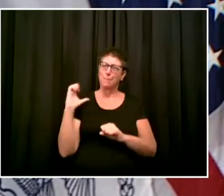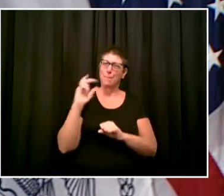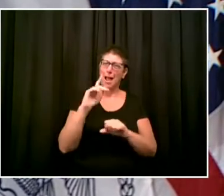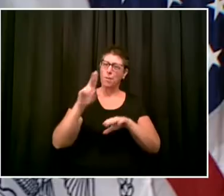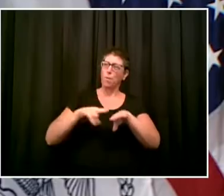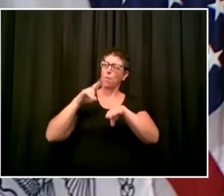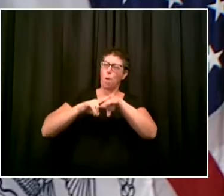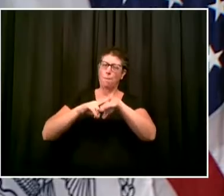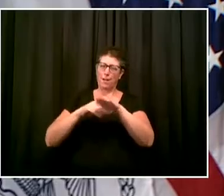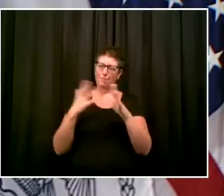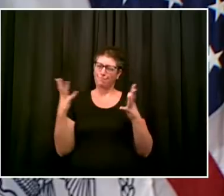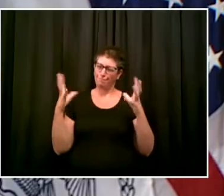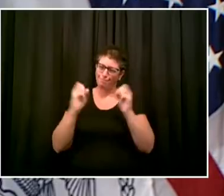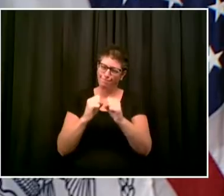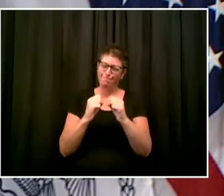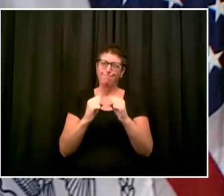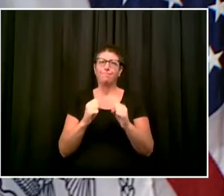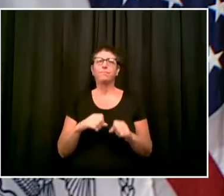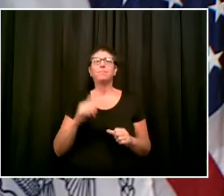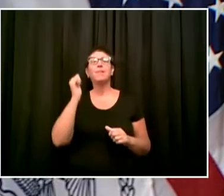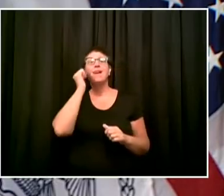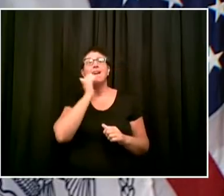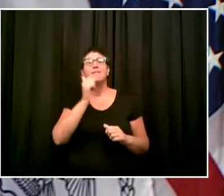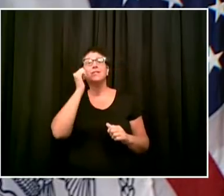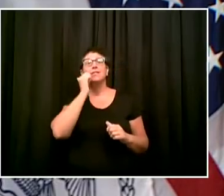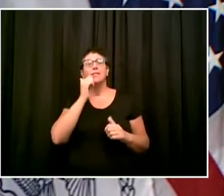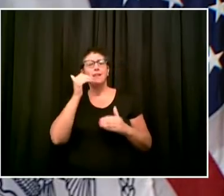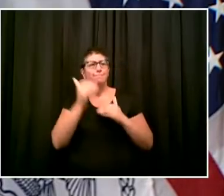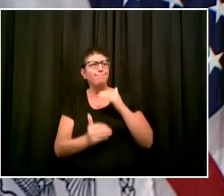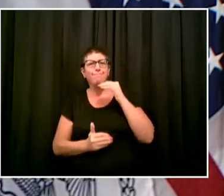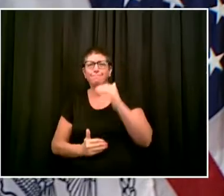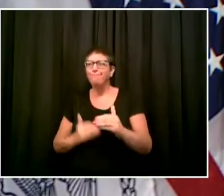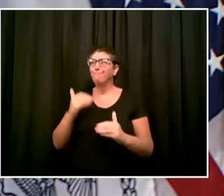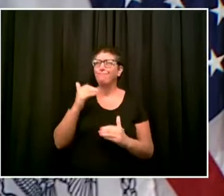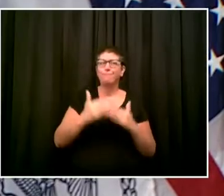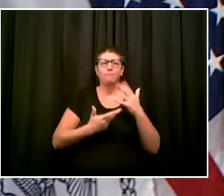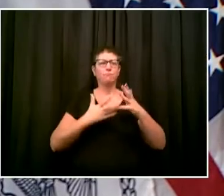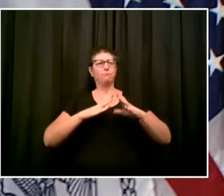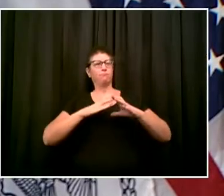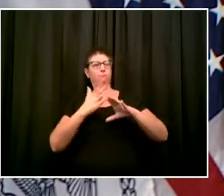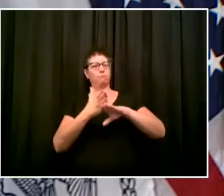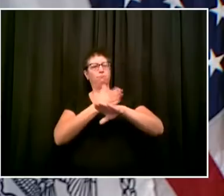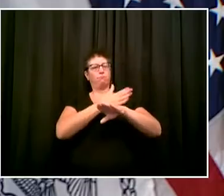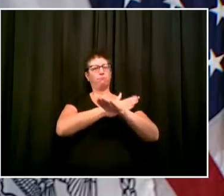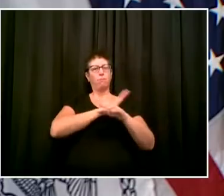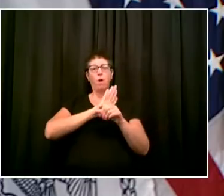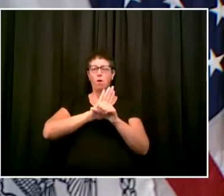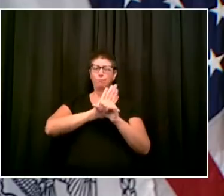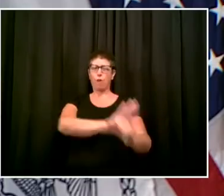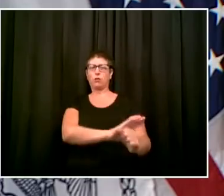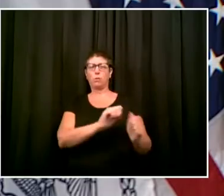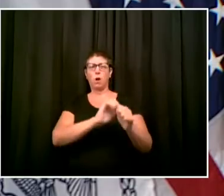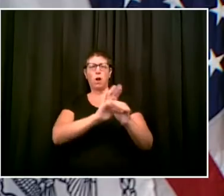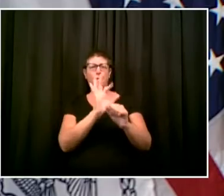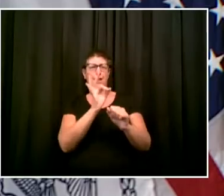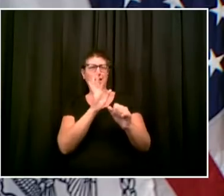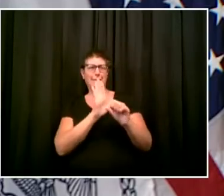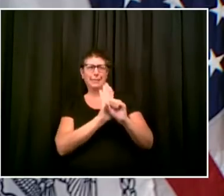ROAD BACK. NEW YORK CITY EVERYDAY TAKING STEP AFTER ESTP.